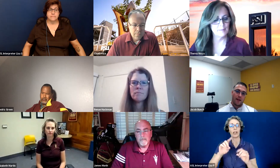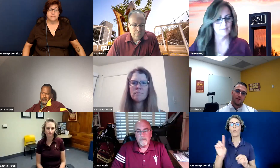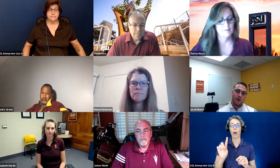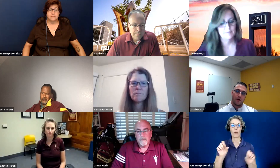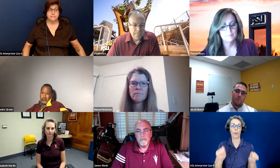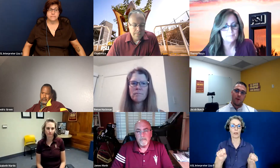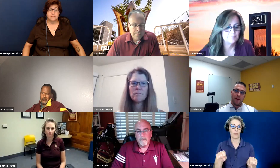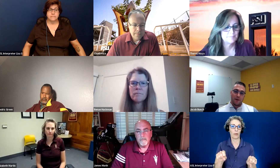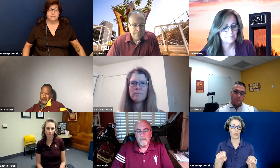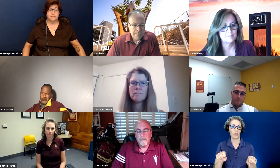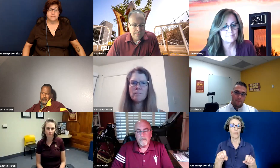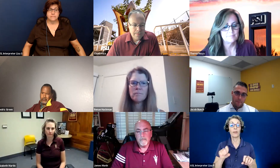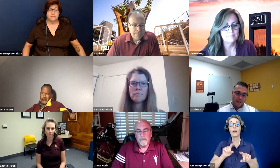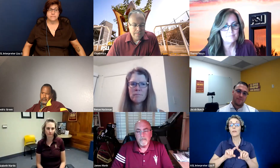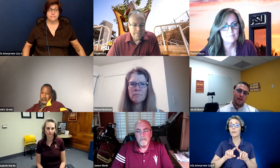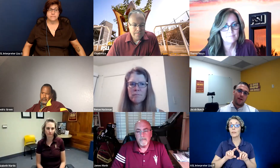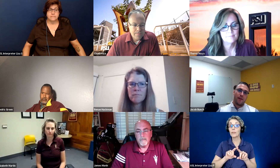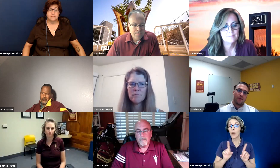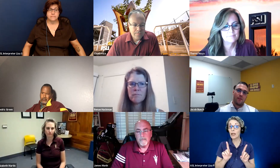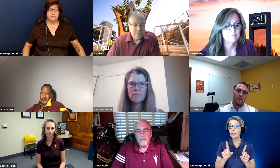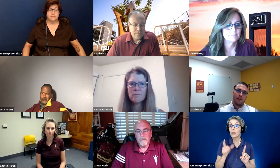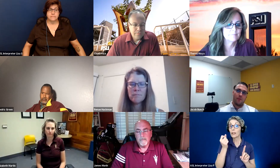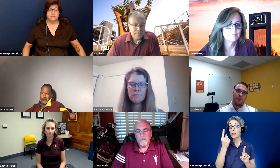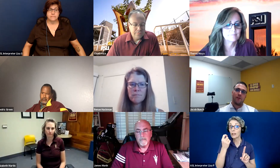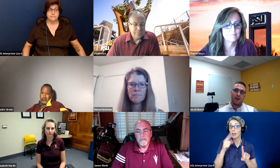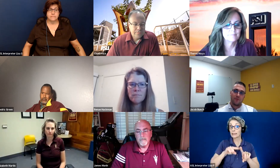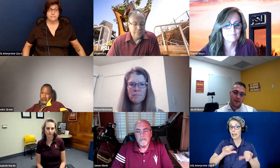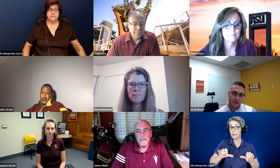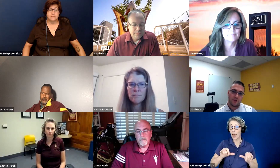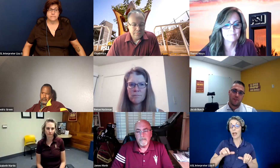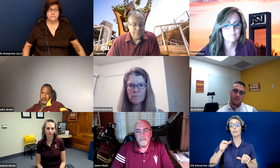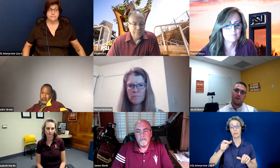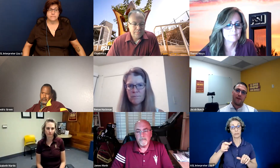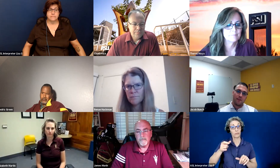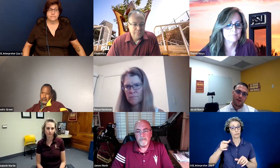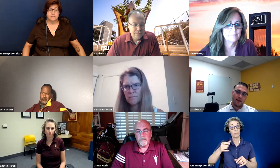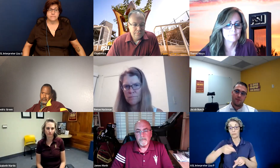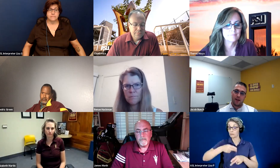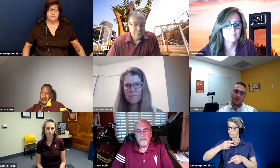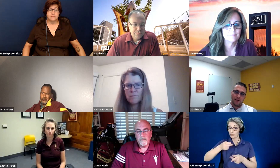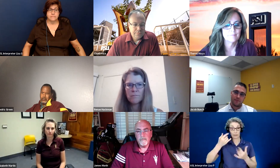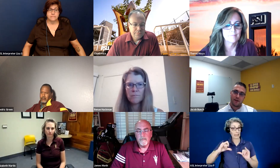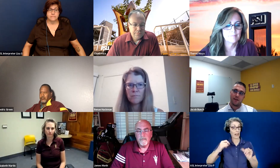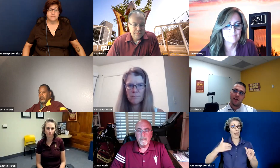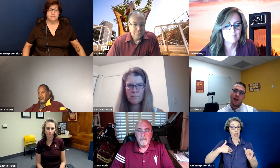And but maintaining that there is an expectation that they self advocate and identify,